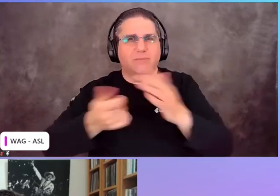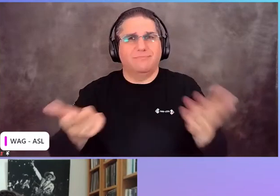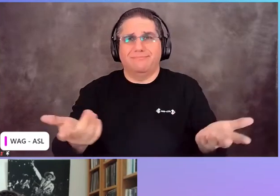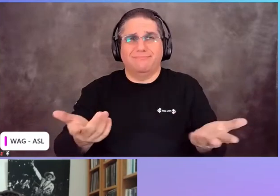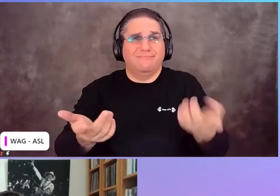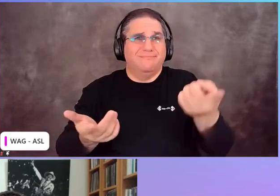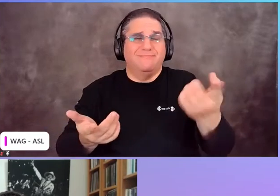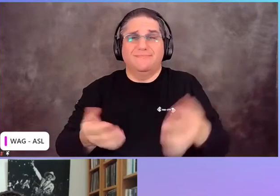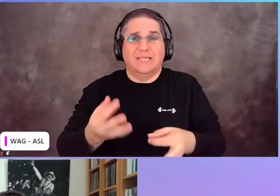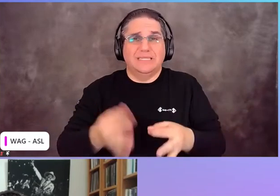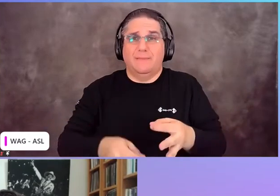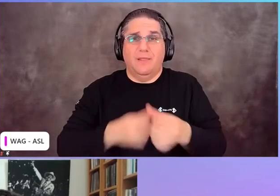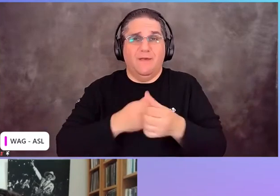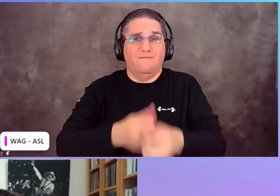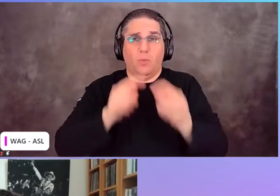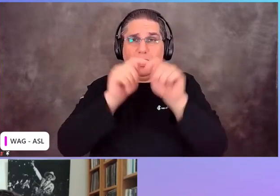template that they provided